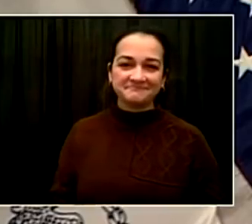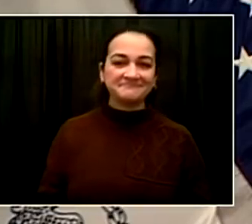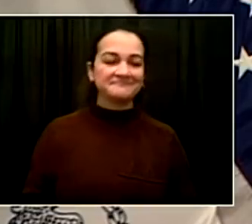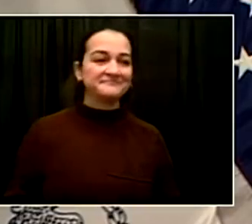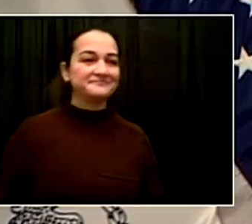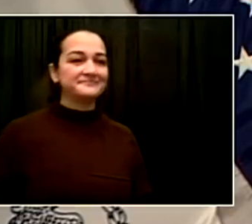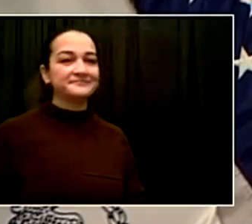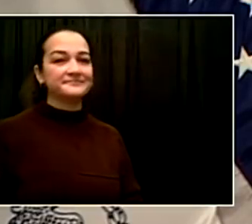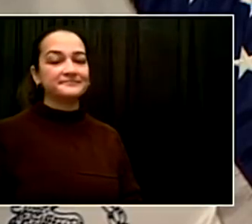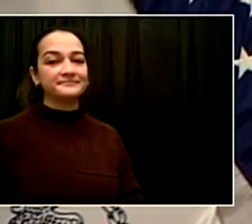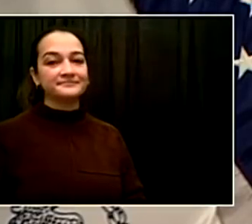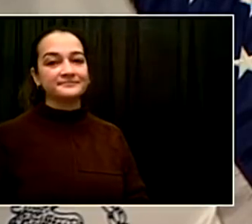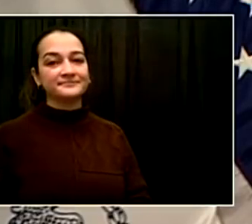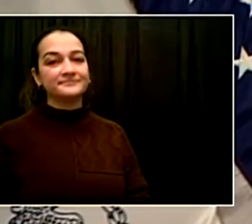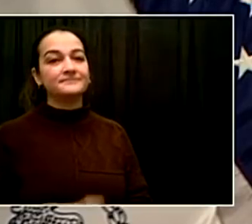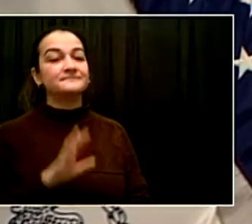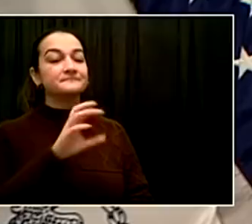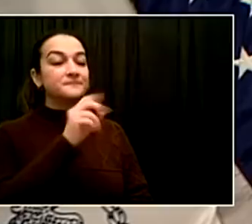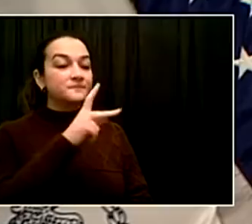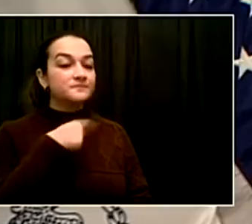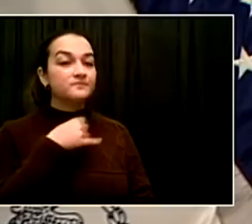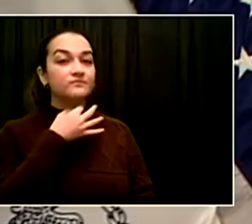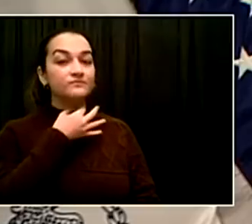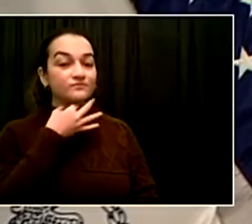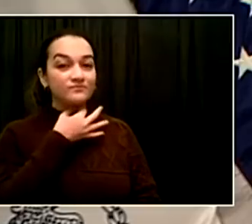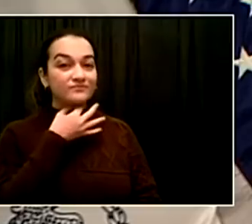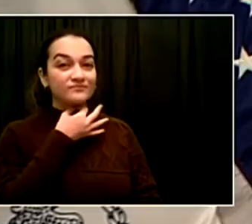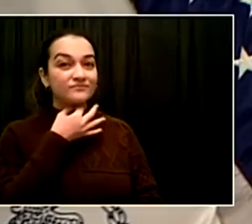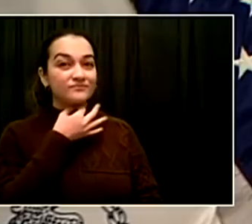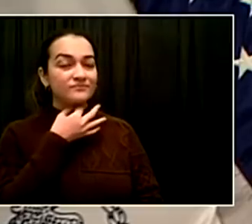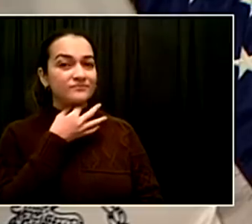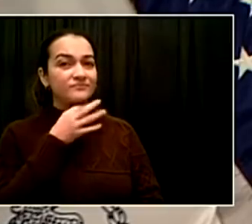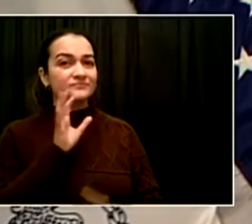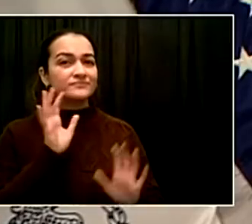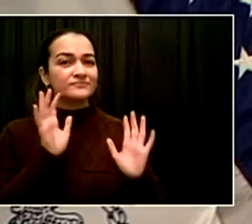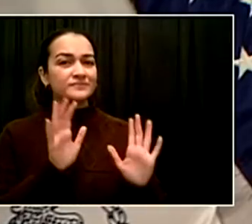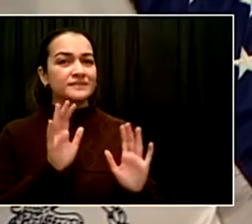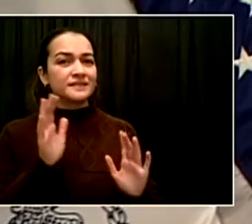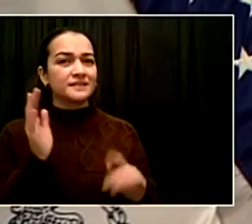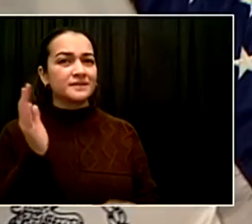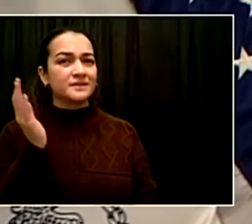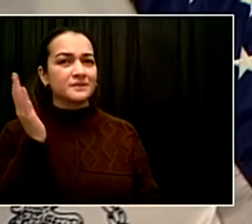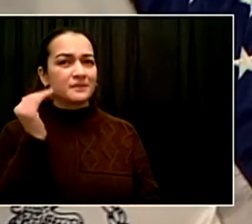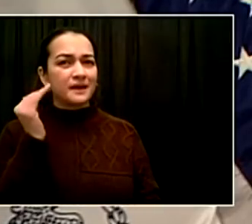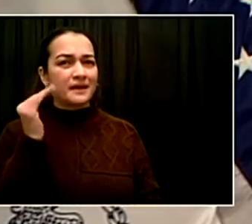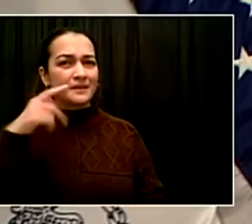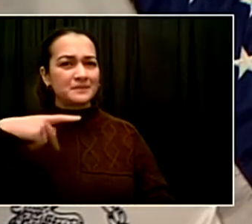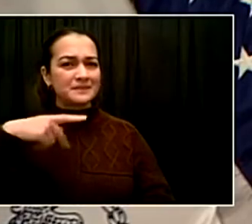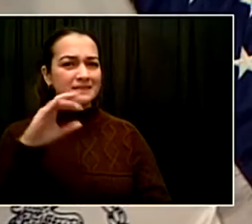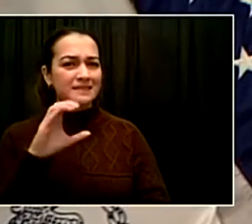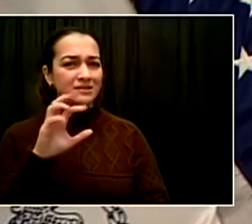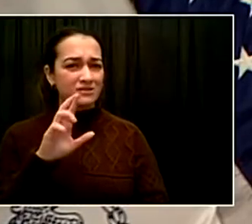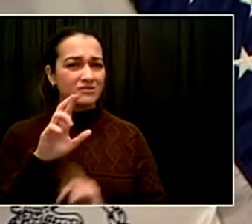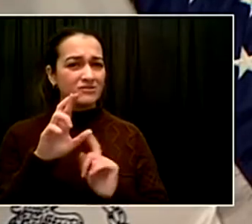GO AHEAD. NEXT IS KATIE FROM THE CITY. GOOD MORNING, WHATEVER, AFTERNOON. CAN YOU HEAR ME? THANKS.